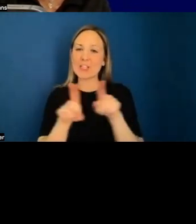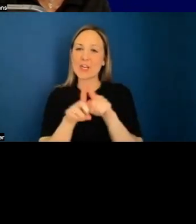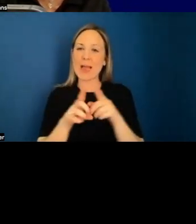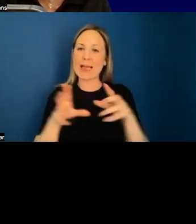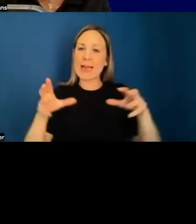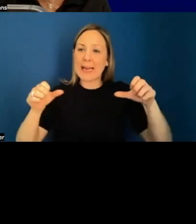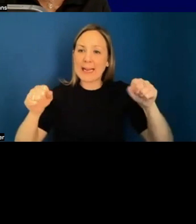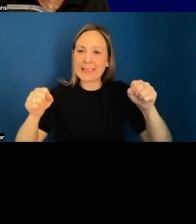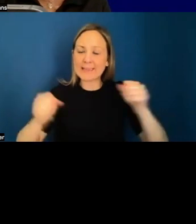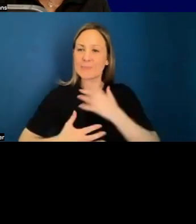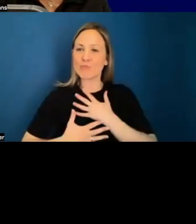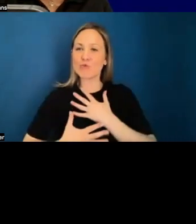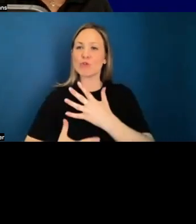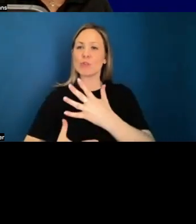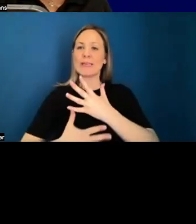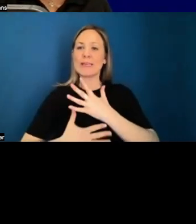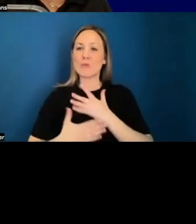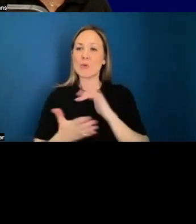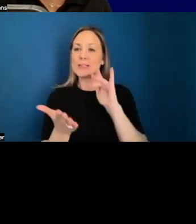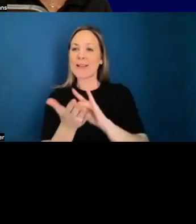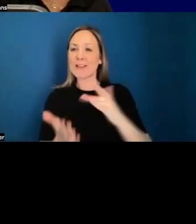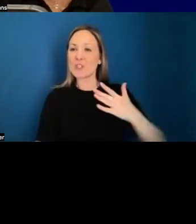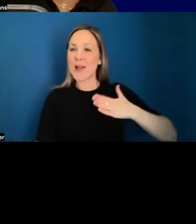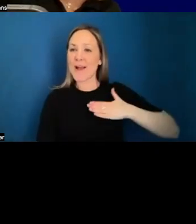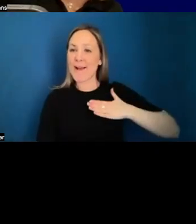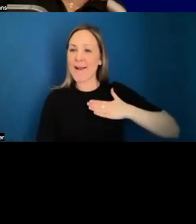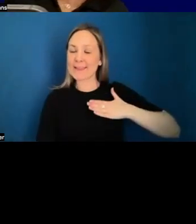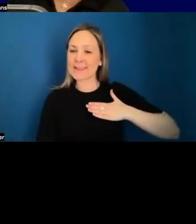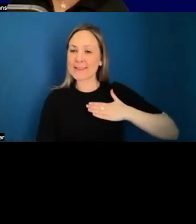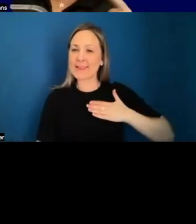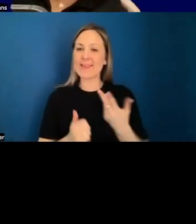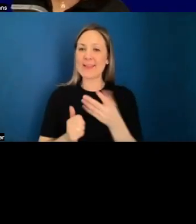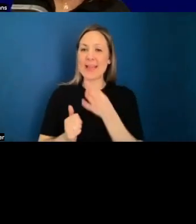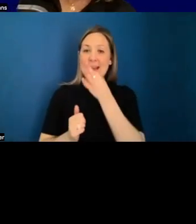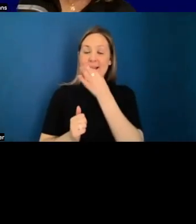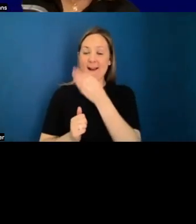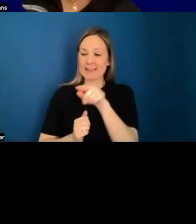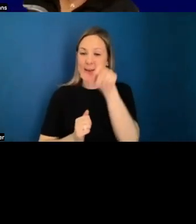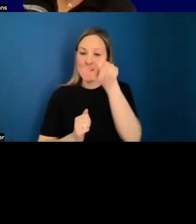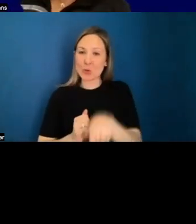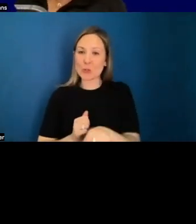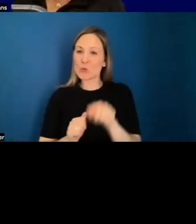touch your heart and then ask them to point to the body parts on the chart that relates to